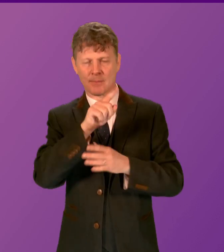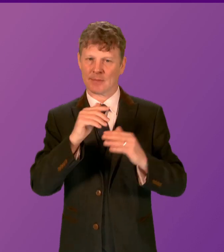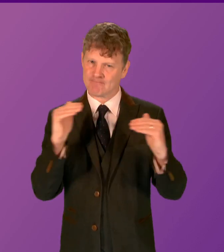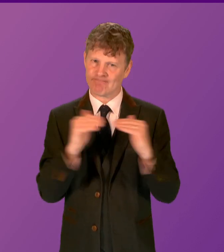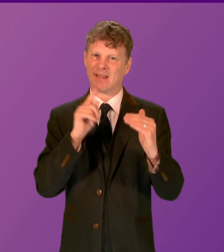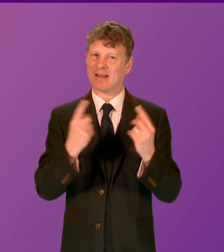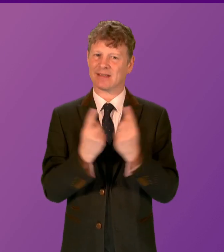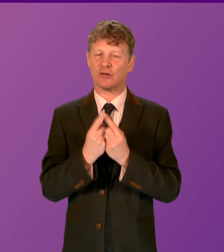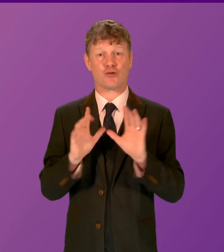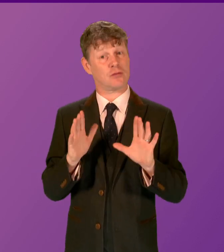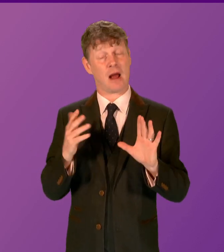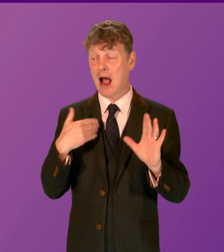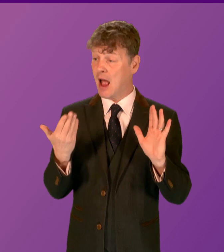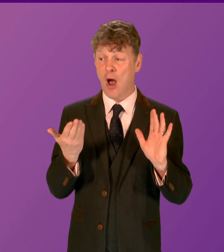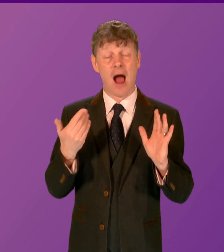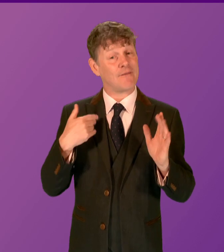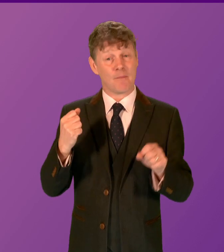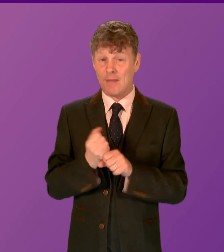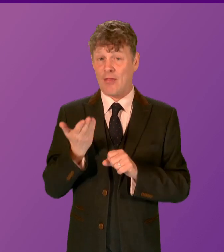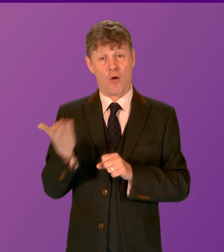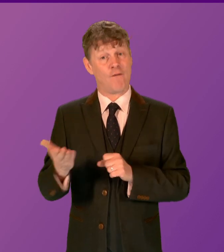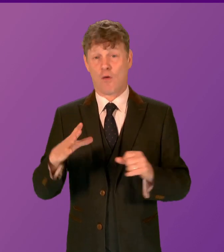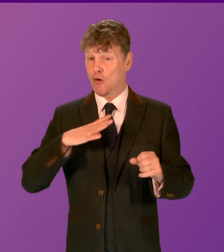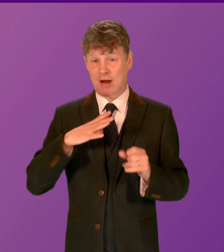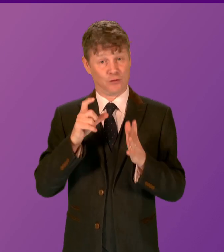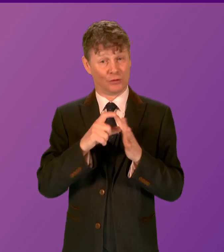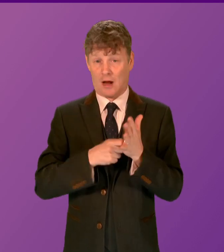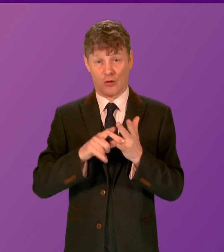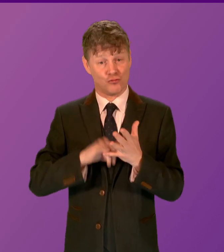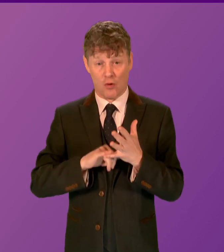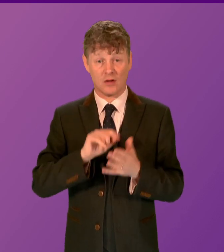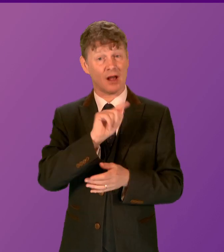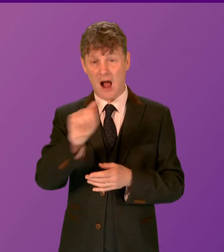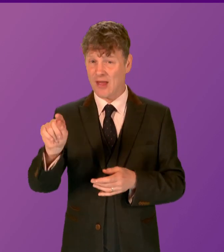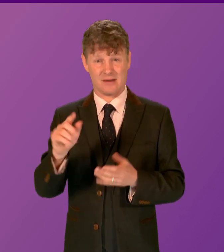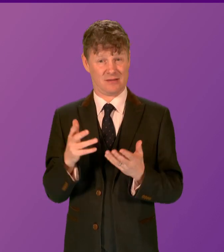I make the offer that I have already made to Douglas Ross and to others across the chamber